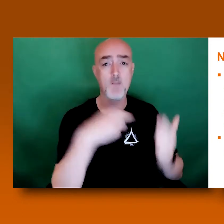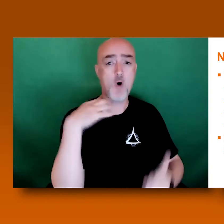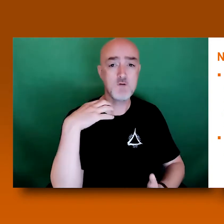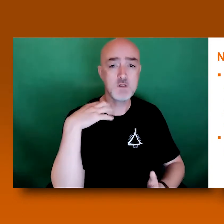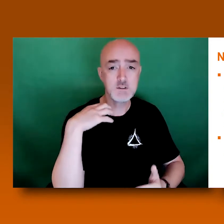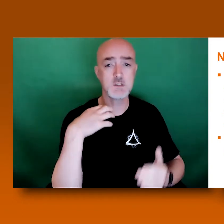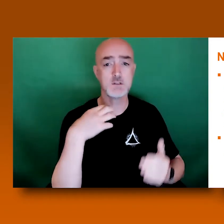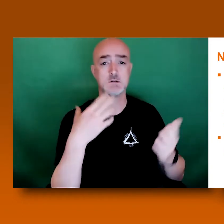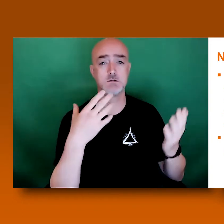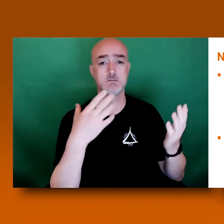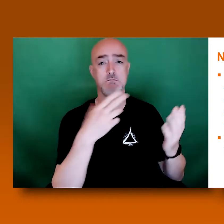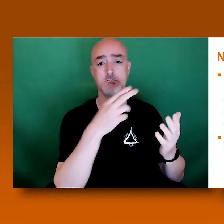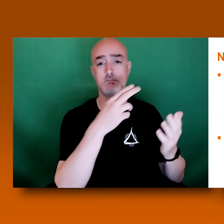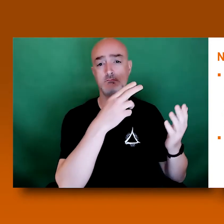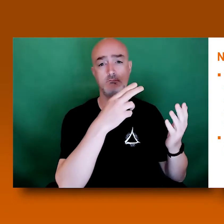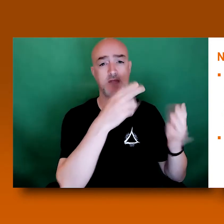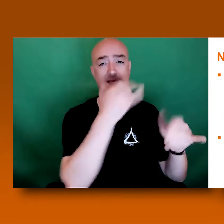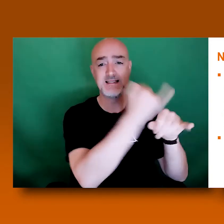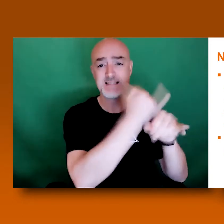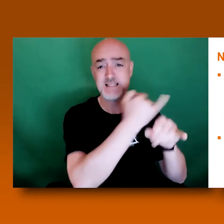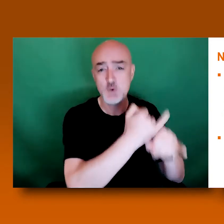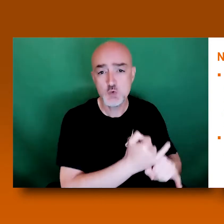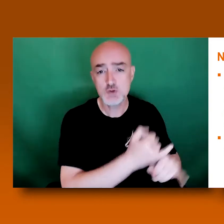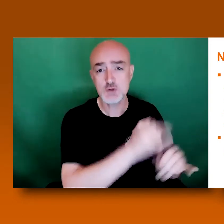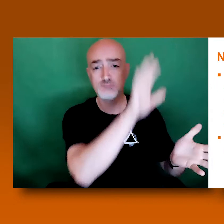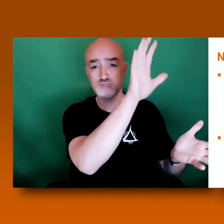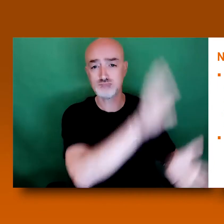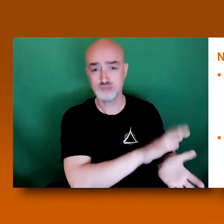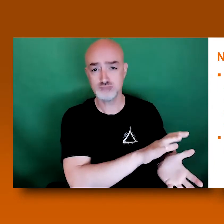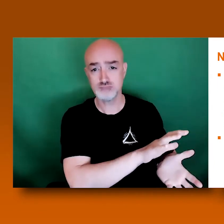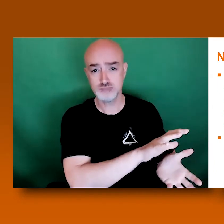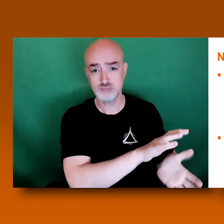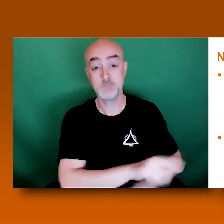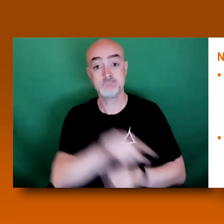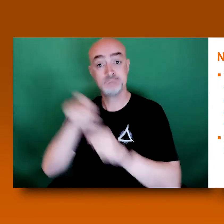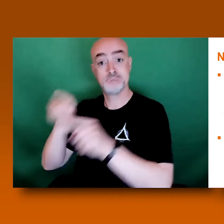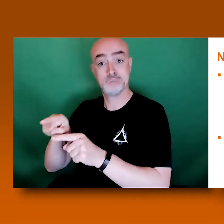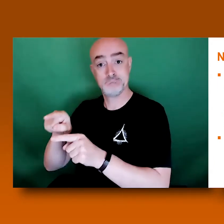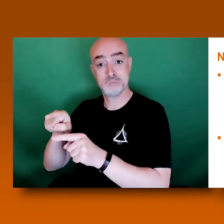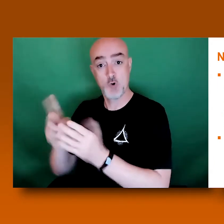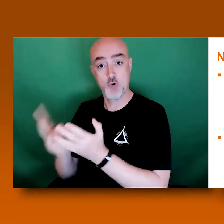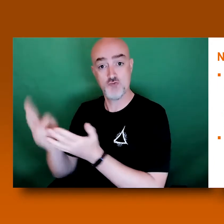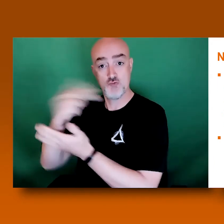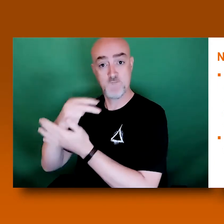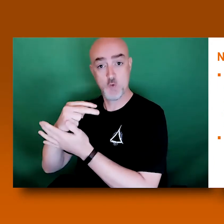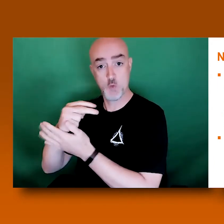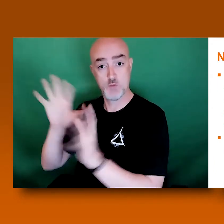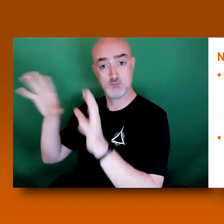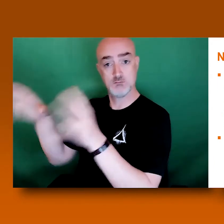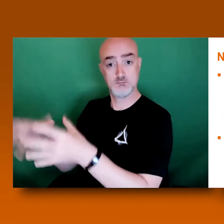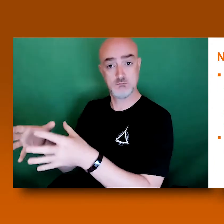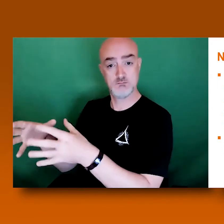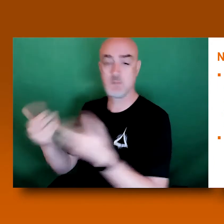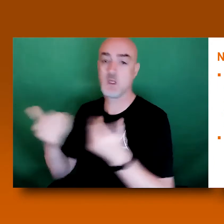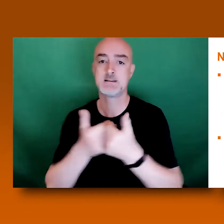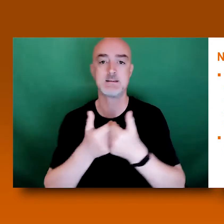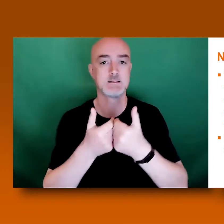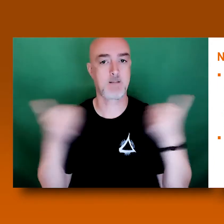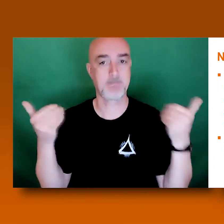It's also important to understand that NIH and program officers and institutes, those are words that we associate with NIH,